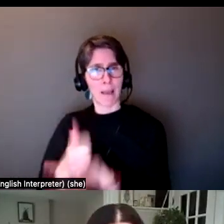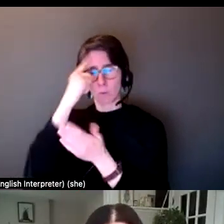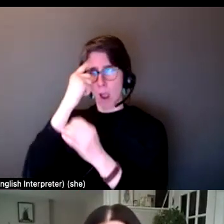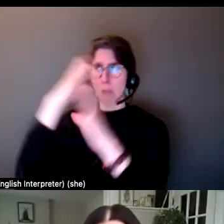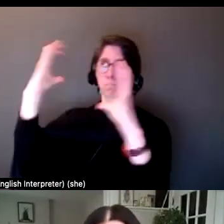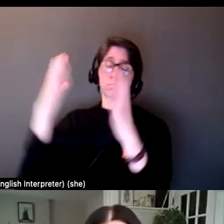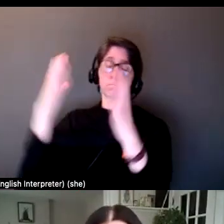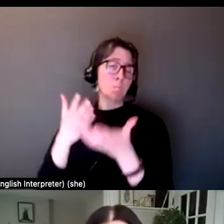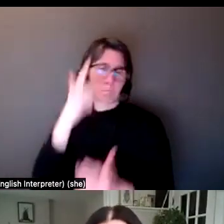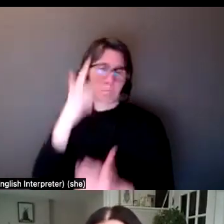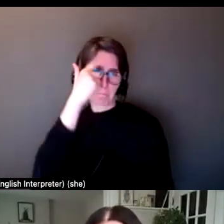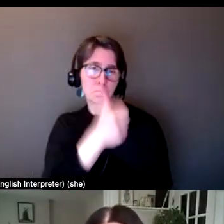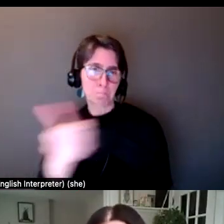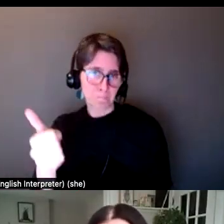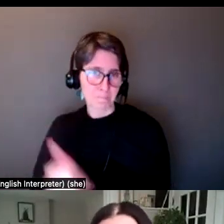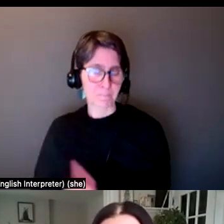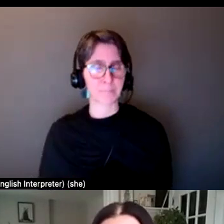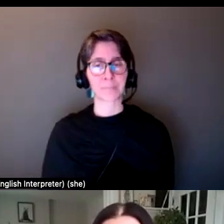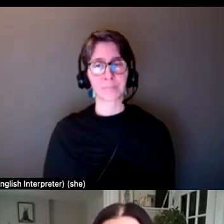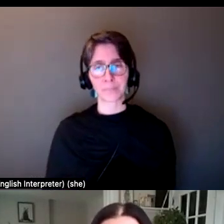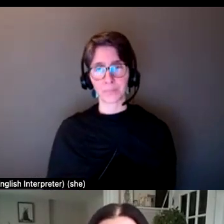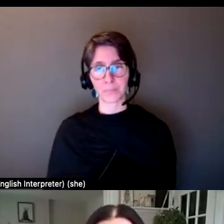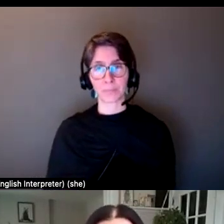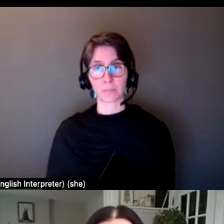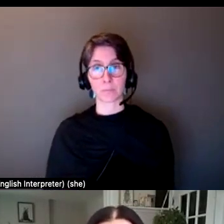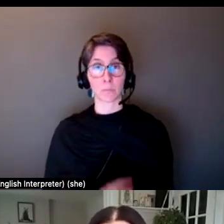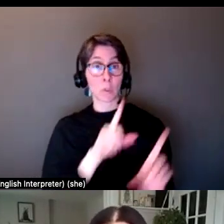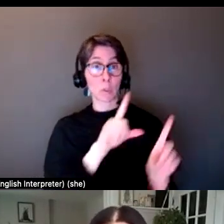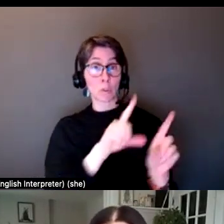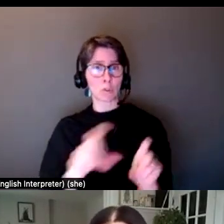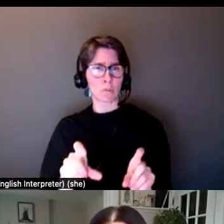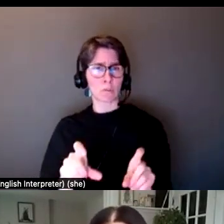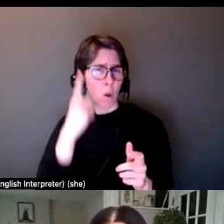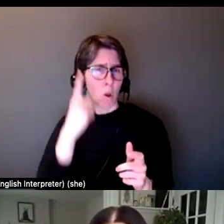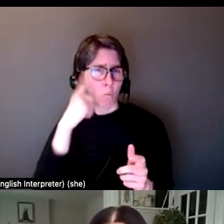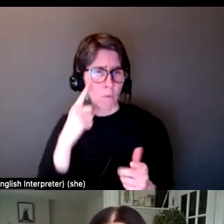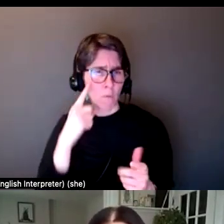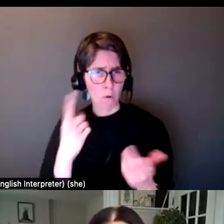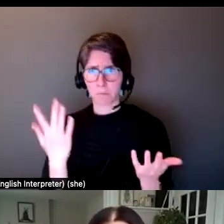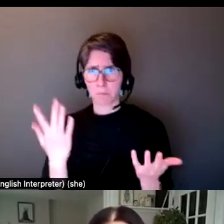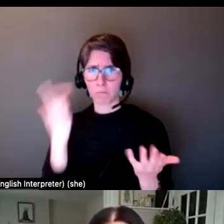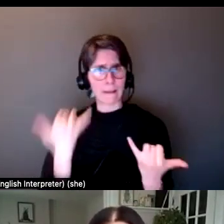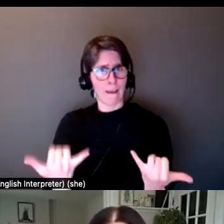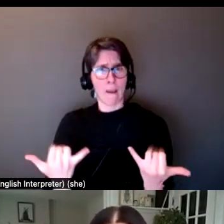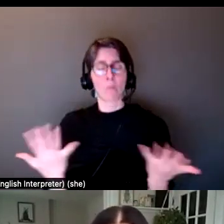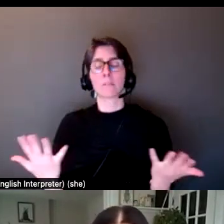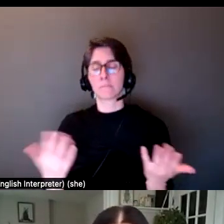Okay, so why this survey now? I'll give just a little bit of background on how the survey